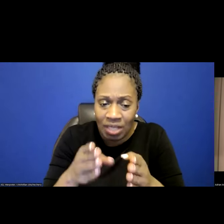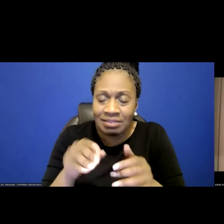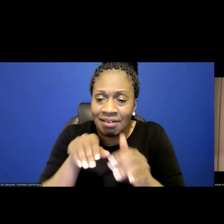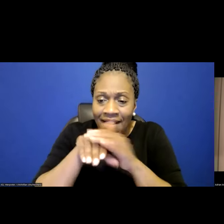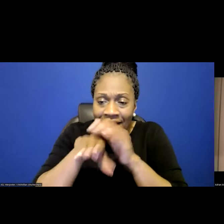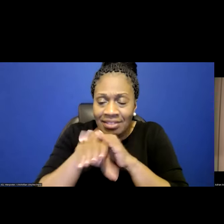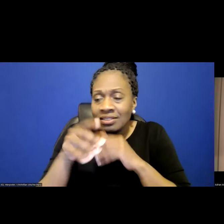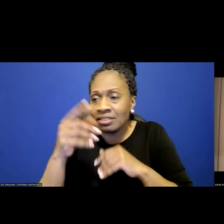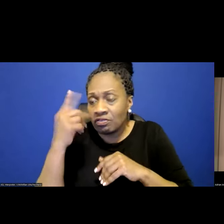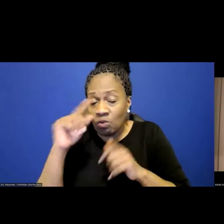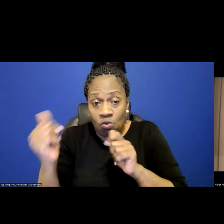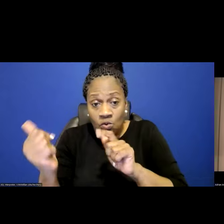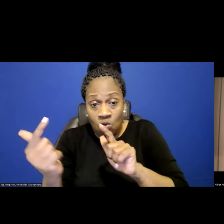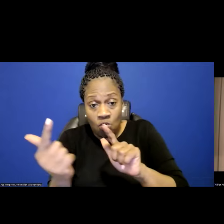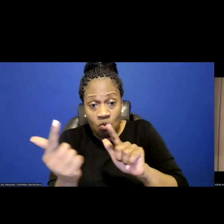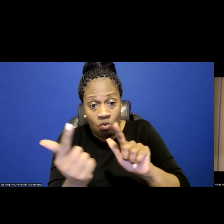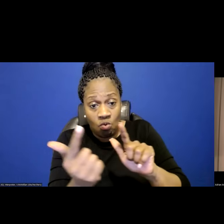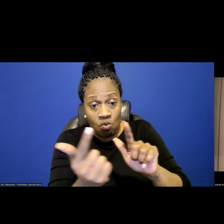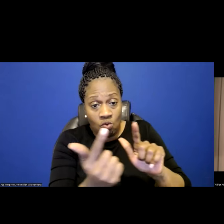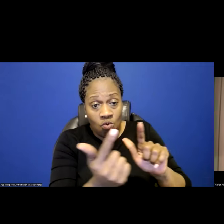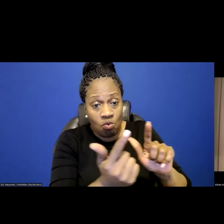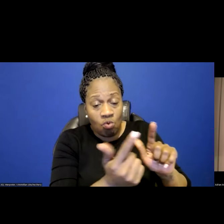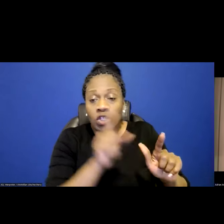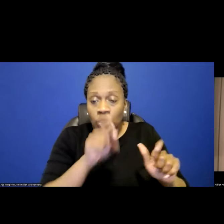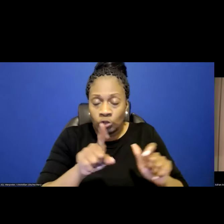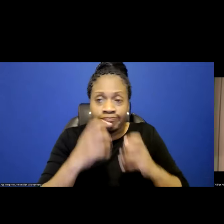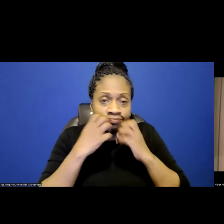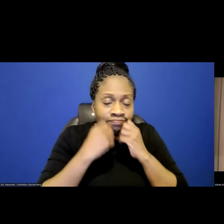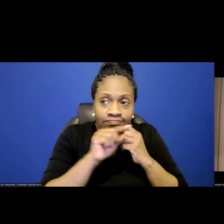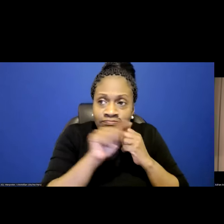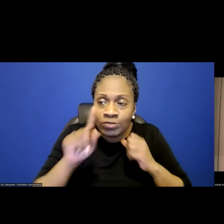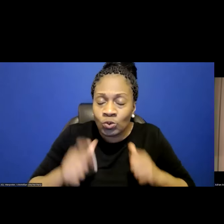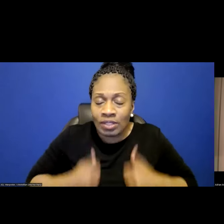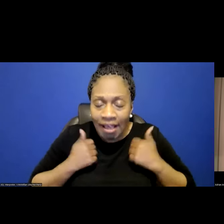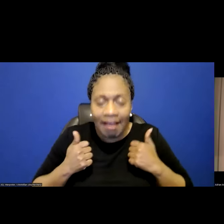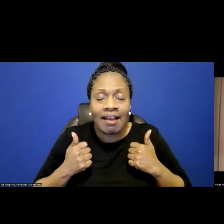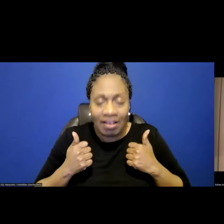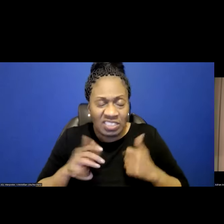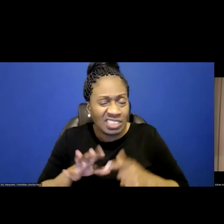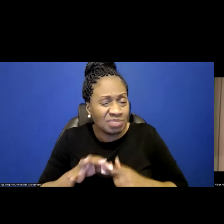for all of those that you care about in your life and especially yourself too.